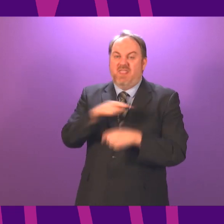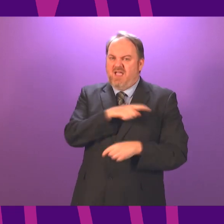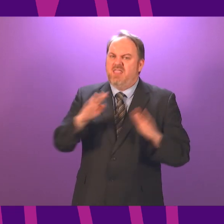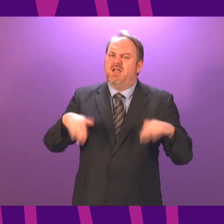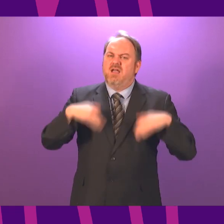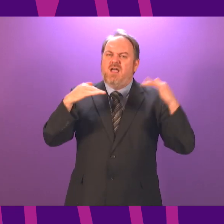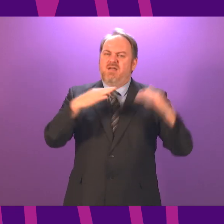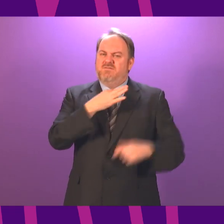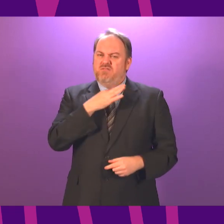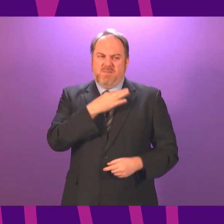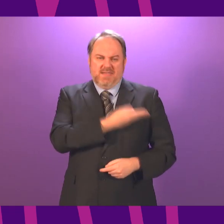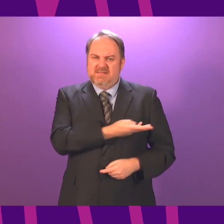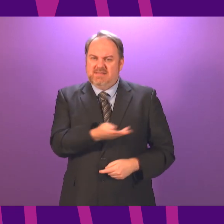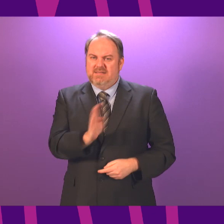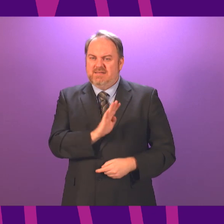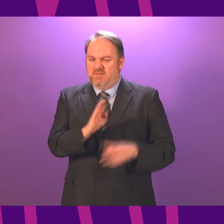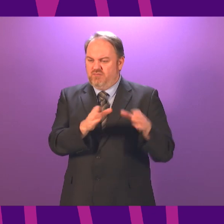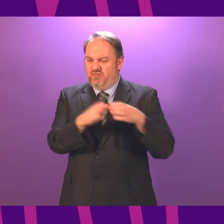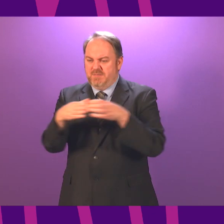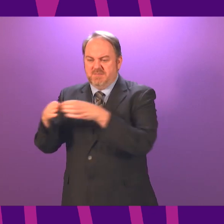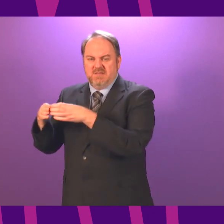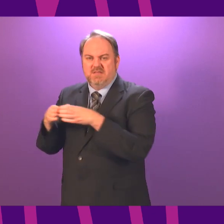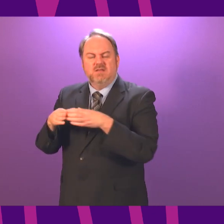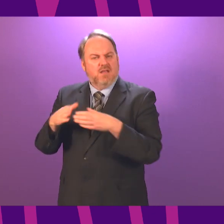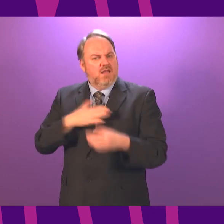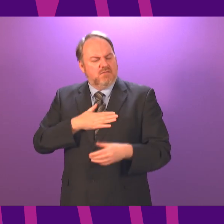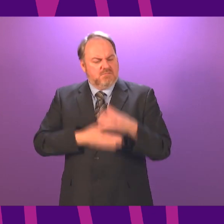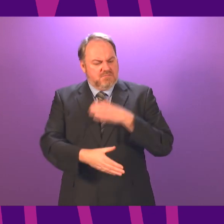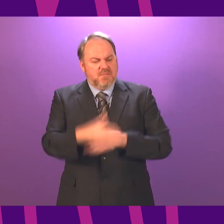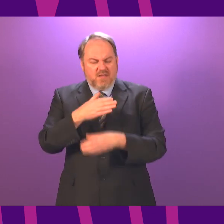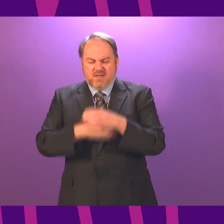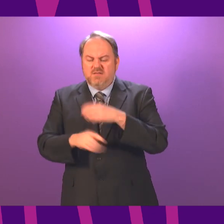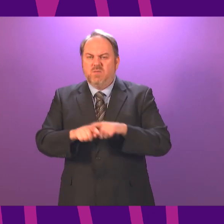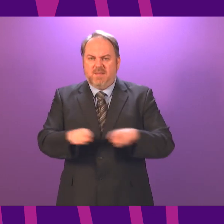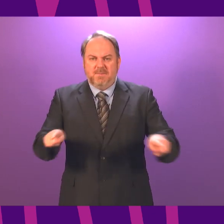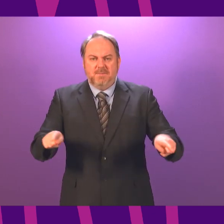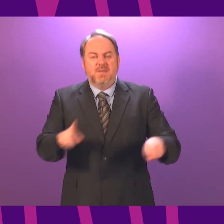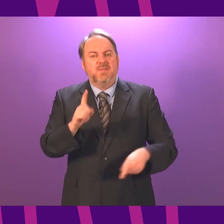have huge sympathy for everyone who makes a case for prioritisation above where the list